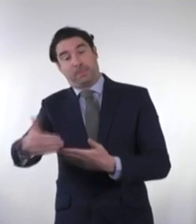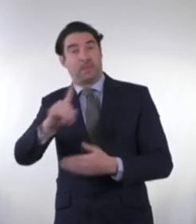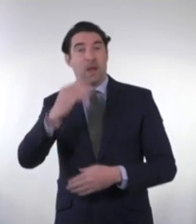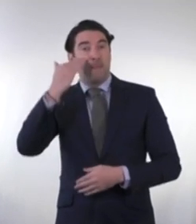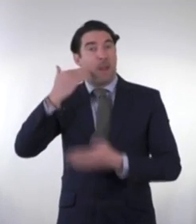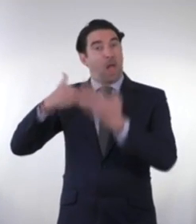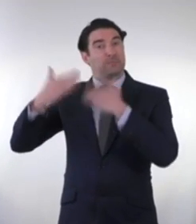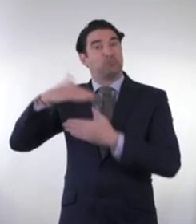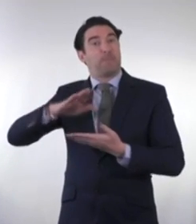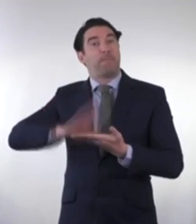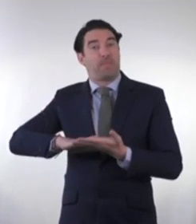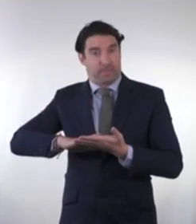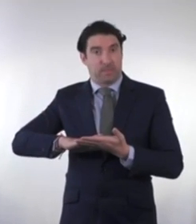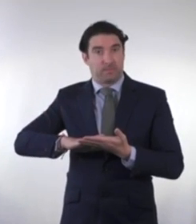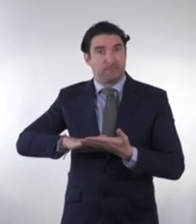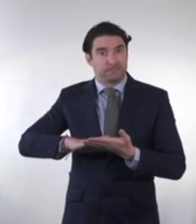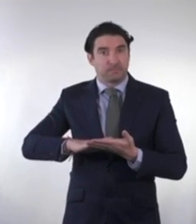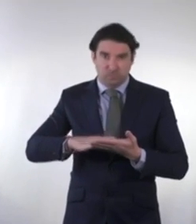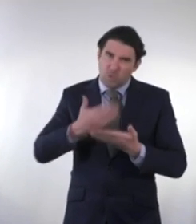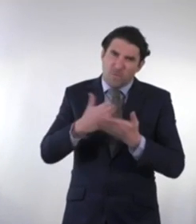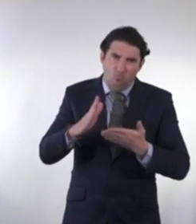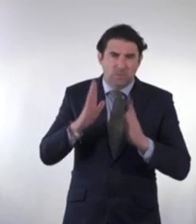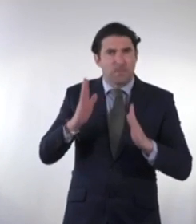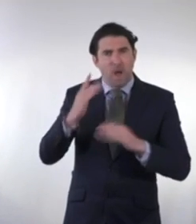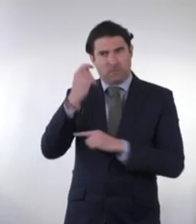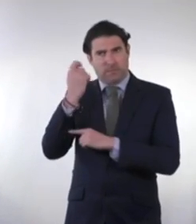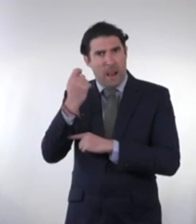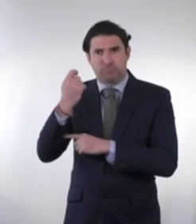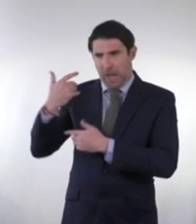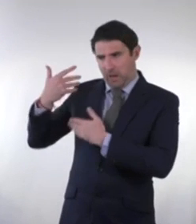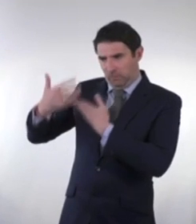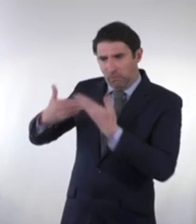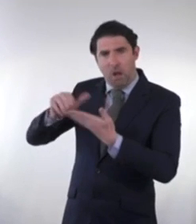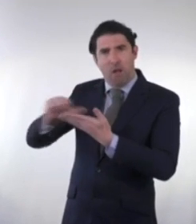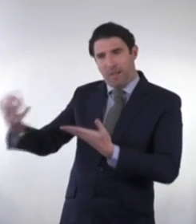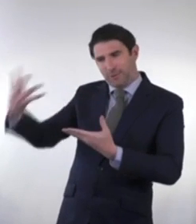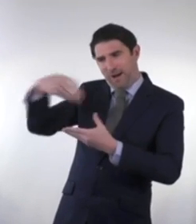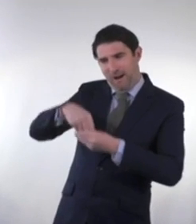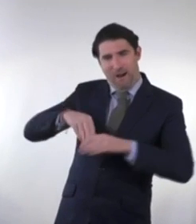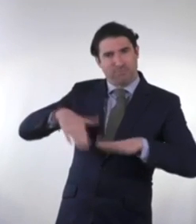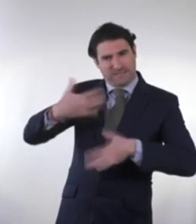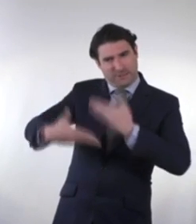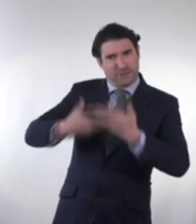the all-party parliamentary group on the midlands engine, I am determined to champion the midlands